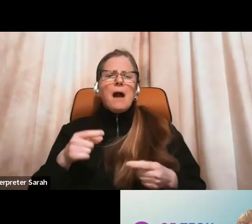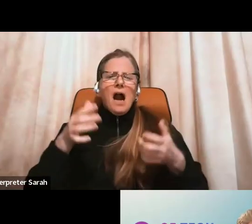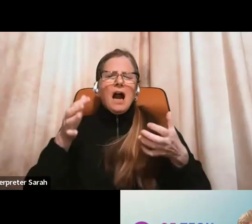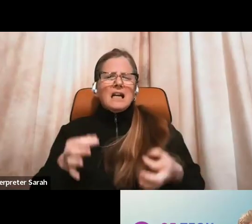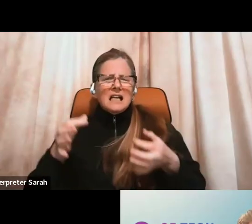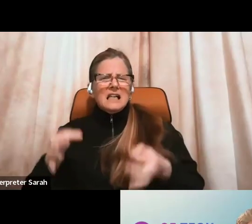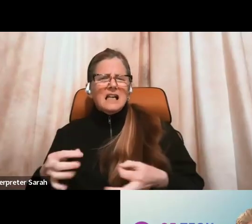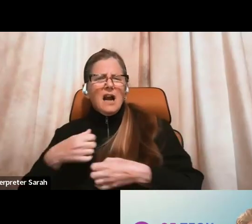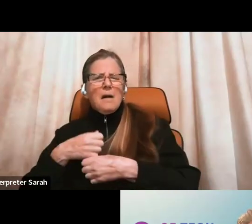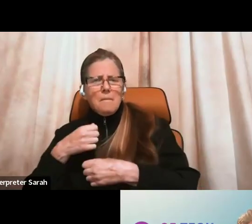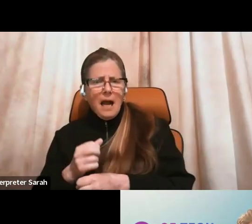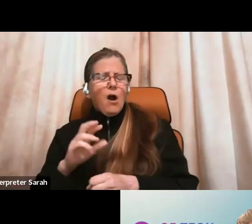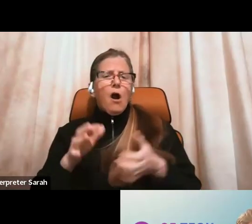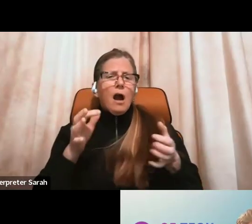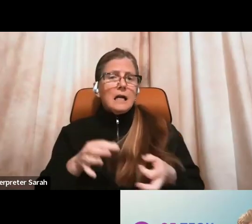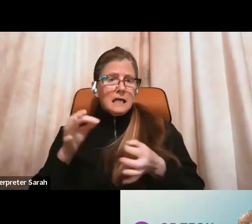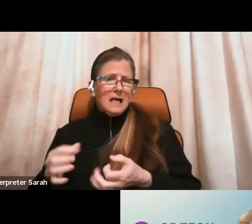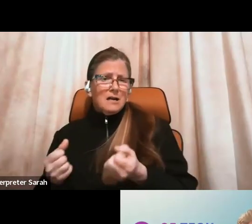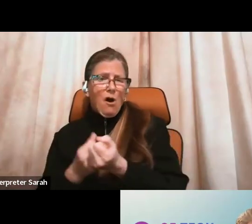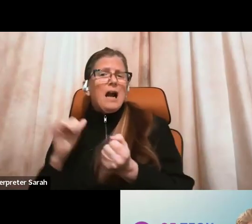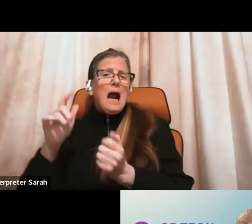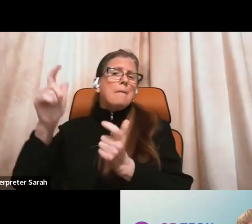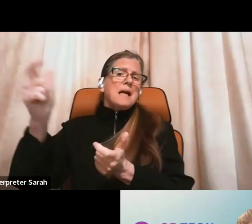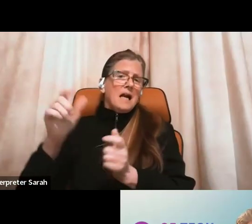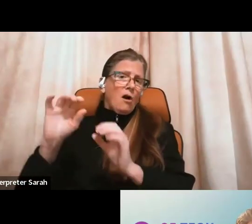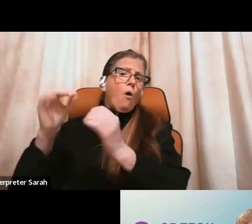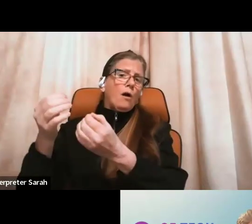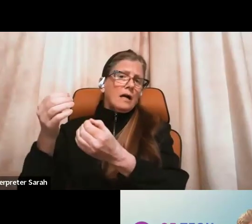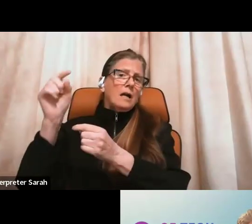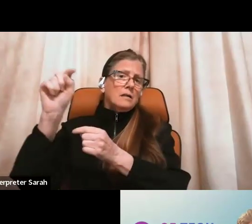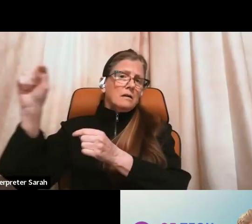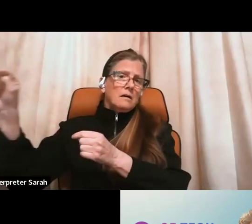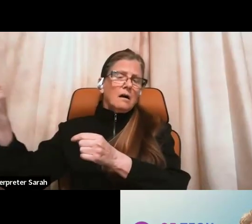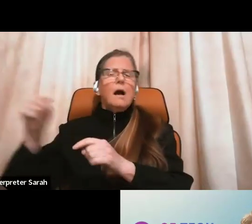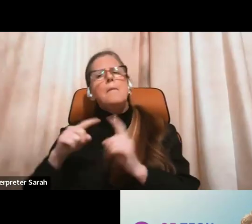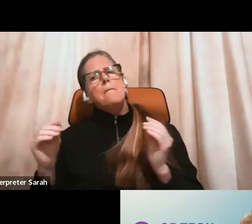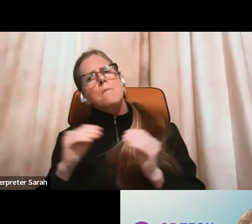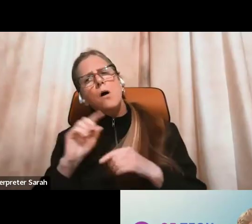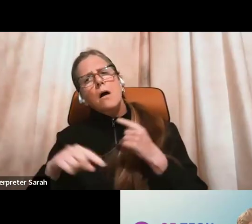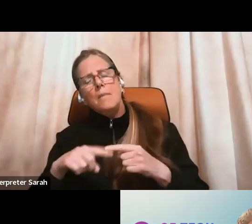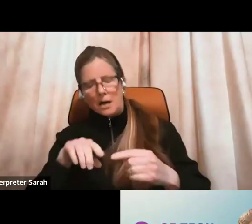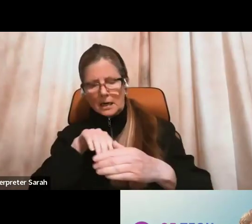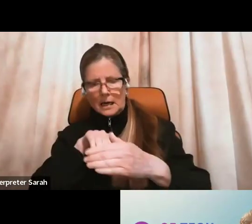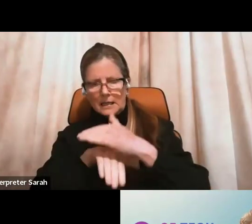of what large organizations are doing, but really just thinking about more the accessibility of the